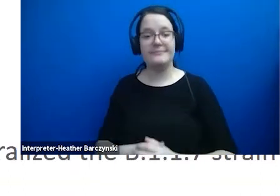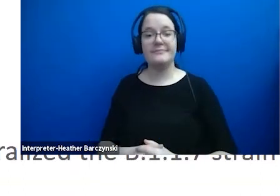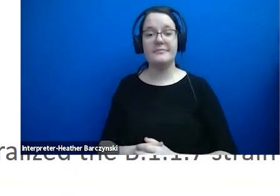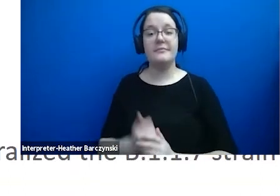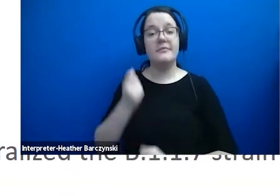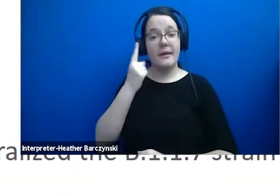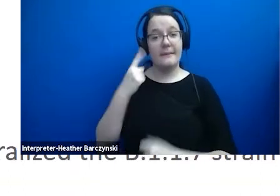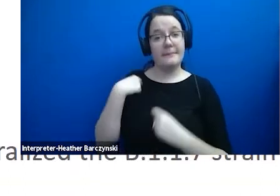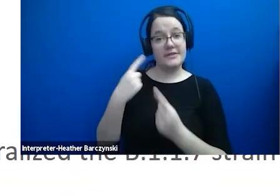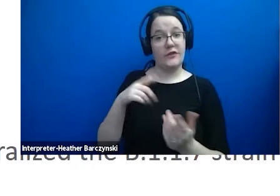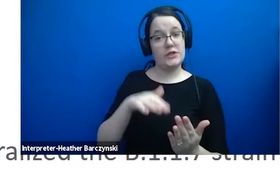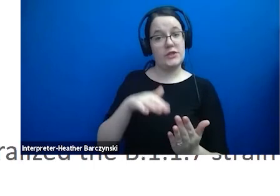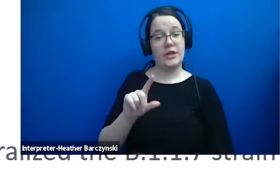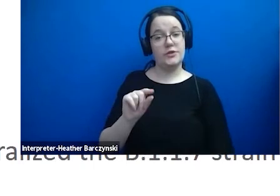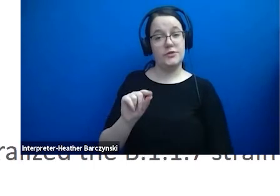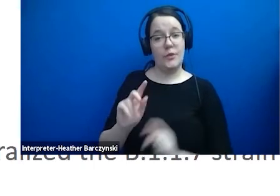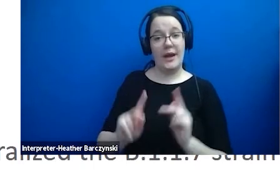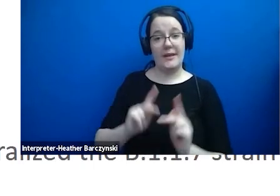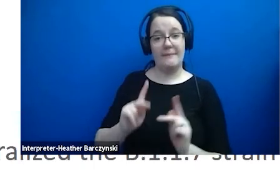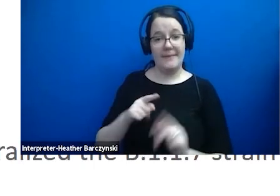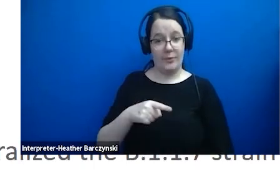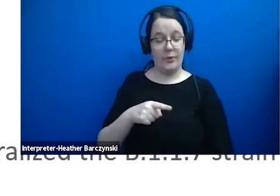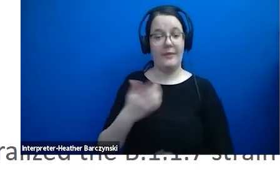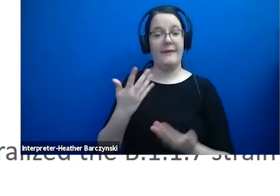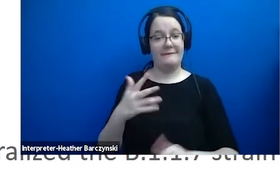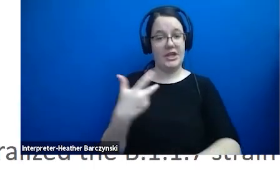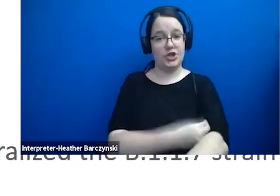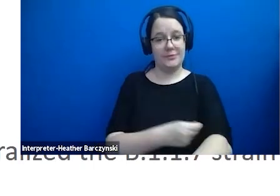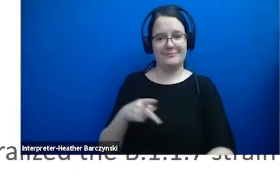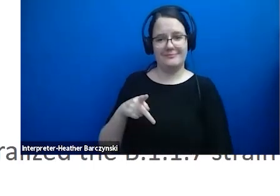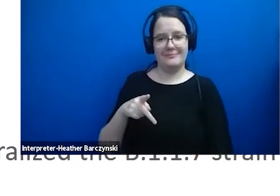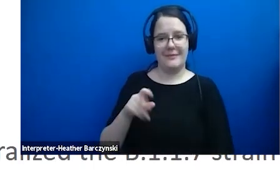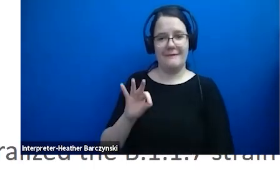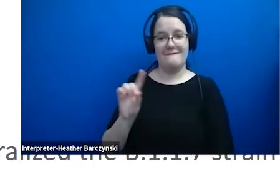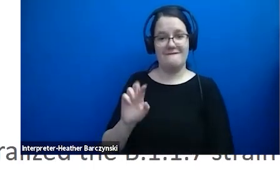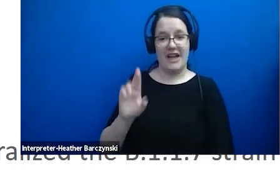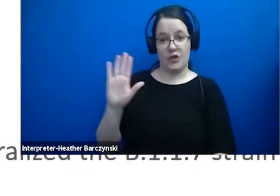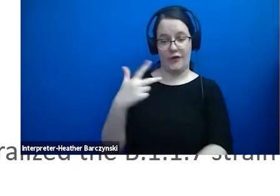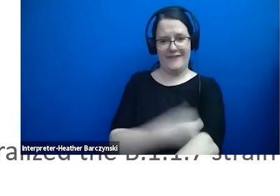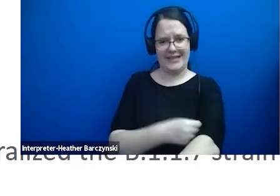20 individuals who were immunized with the pfizer vaccine seem to neutralize at least